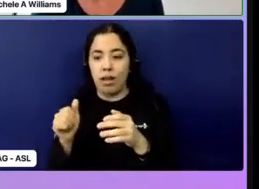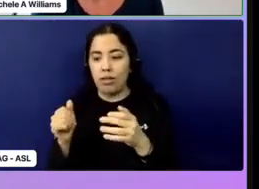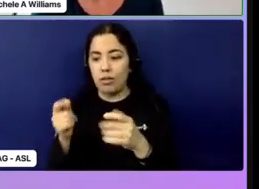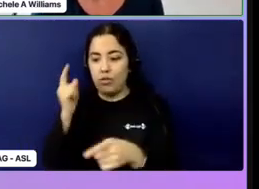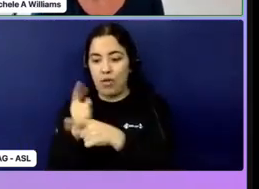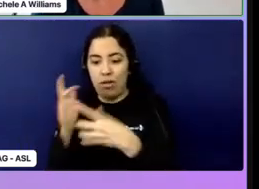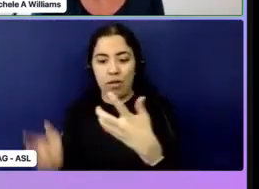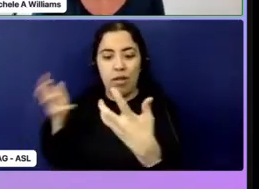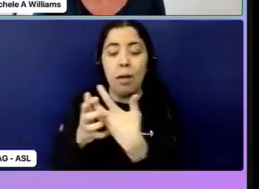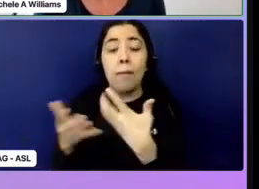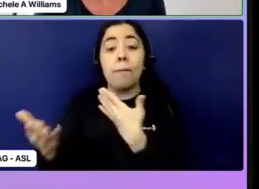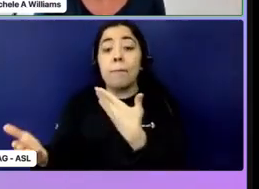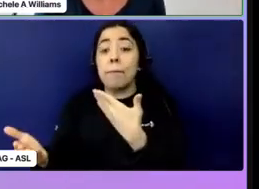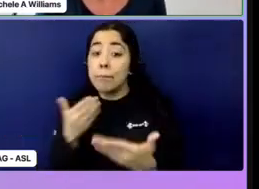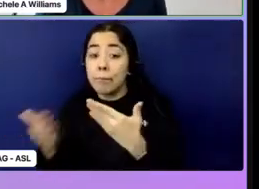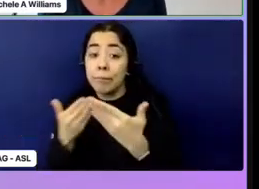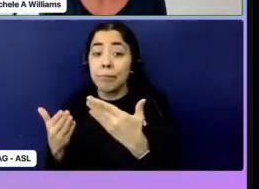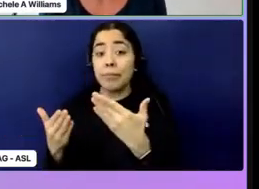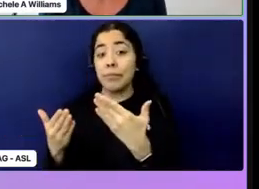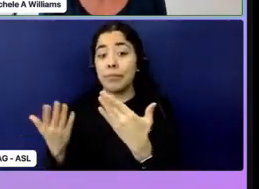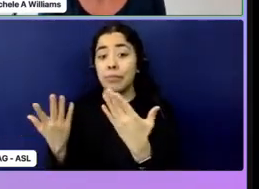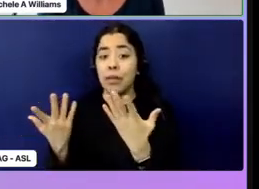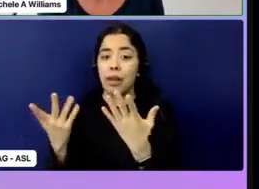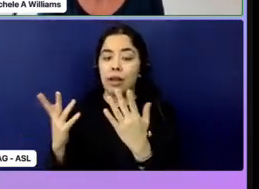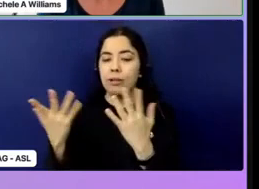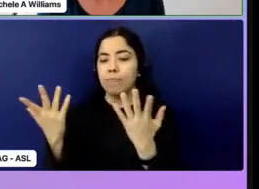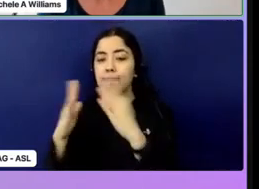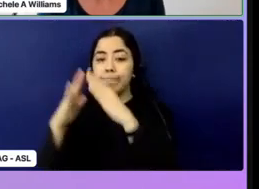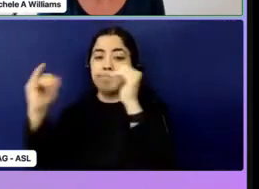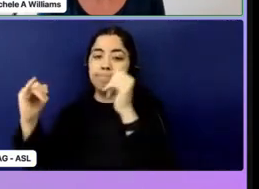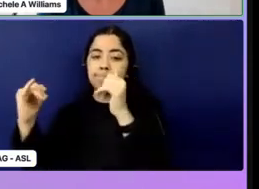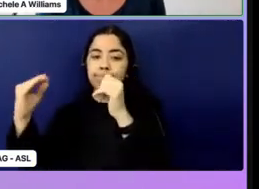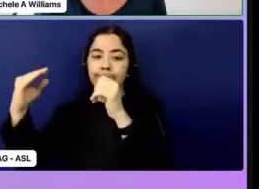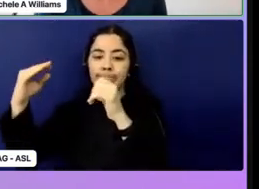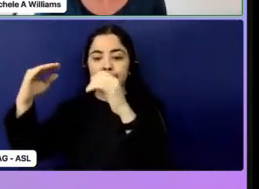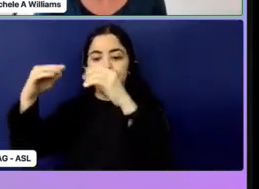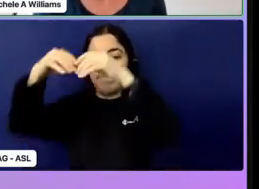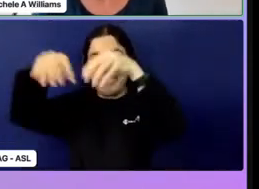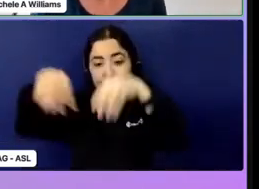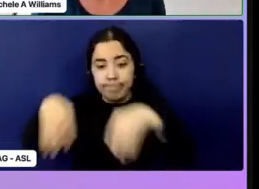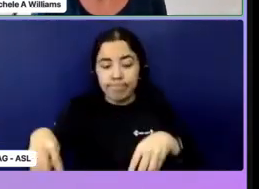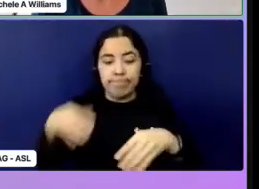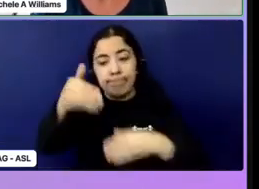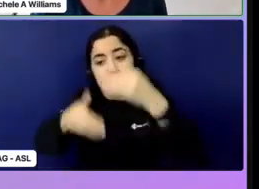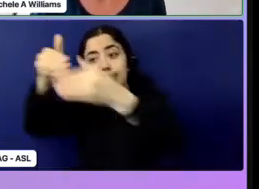it would. Maybe instead there's an environmental needs to change that happen or a systemic change that needs to